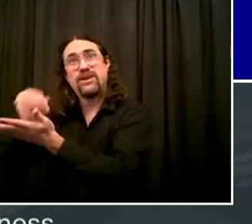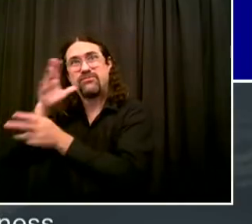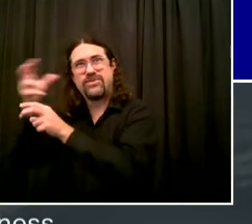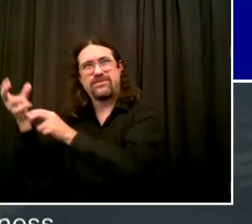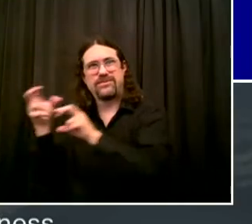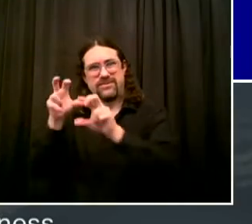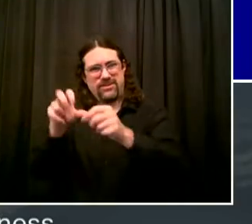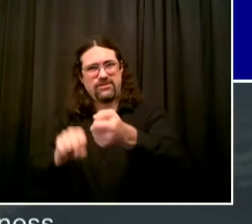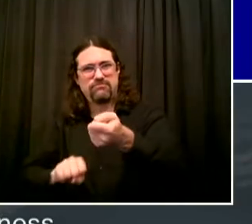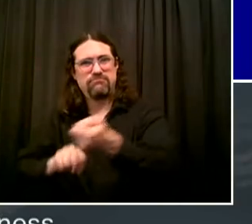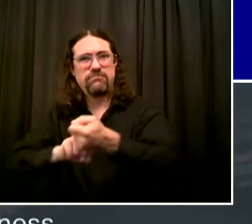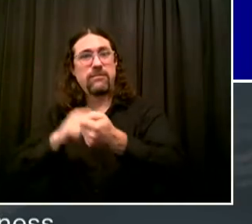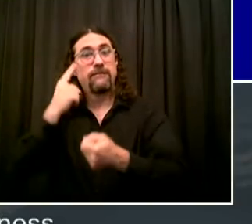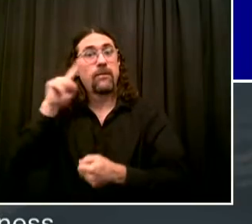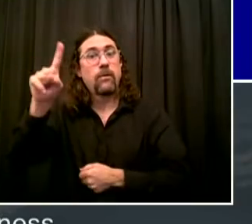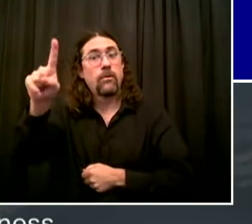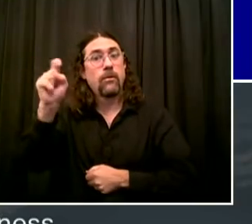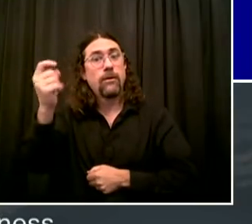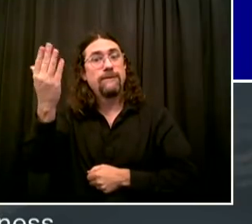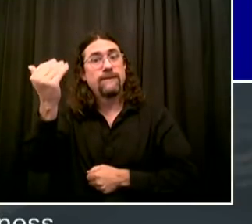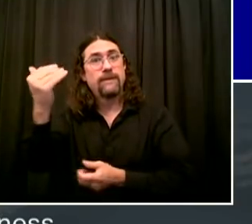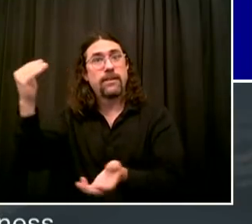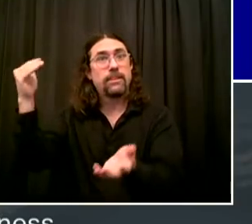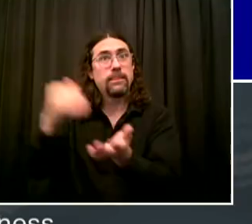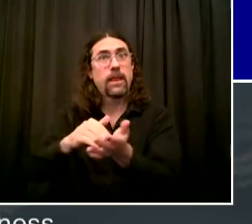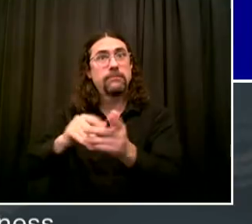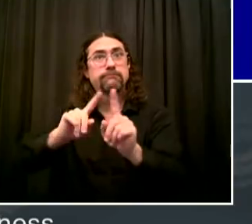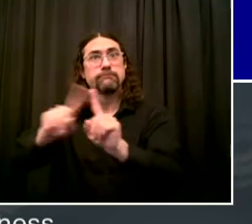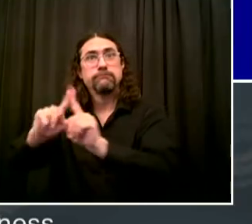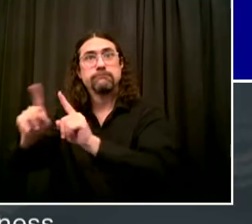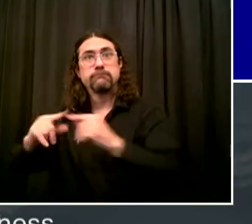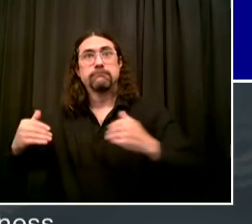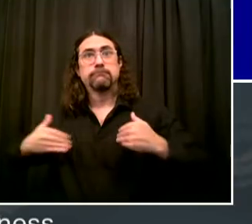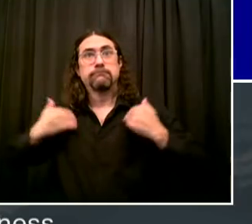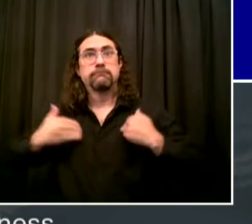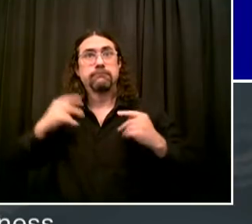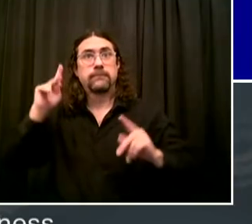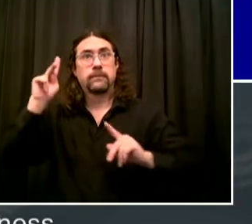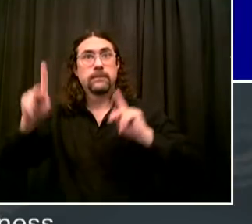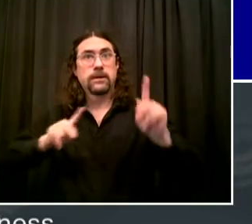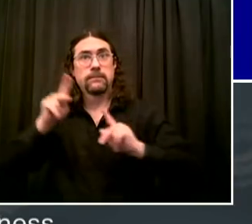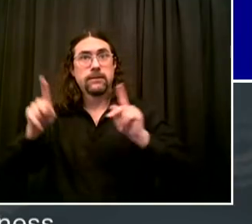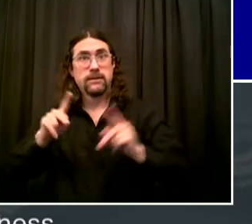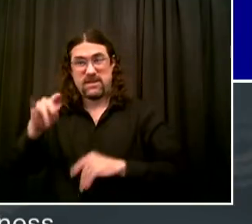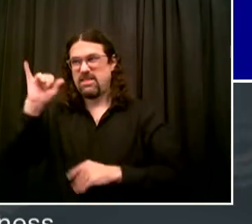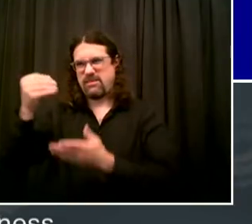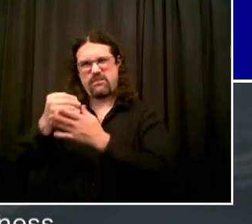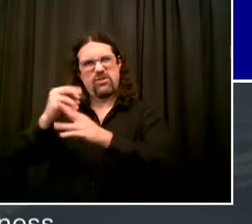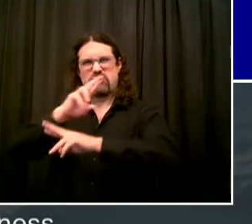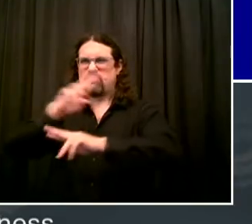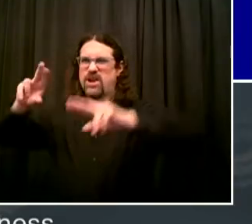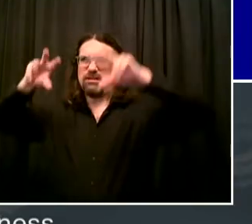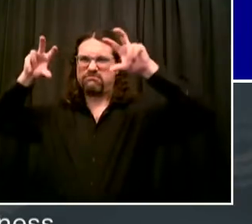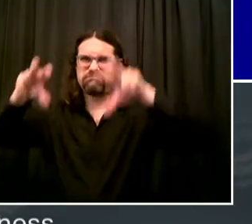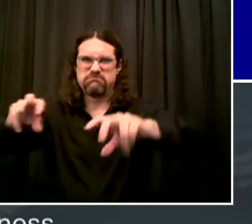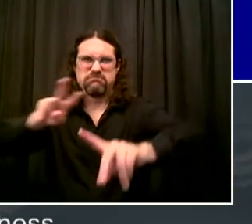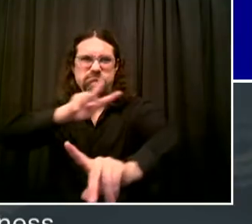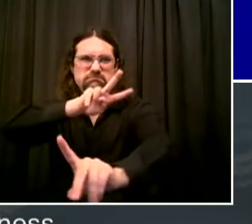YNOUG OPPELE AS SOCIAL DISTANCING AMBASSADORS FOR THE TEST AND TRACE PROGRAM AND GETTING THE